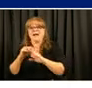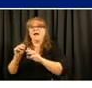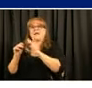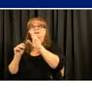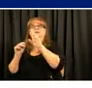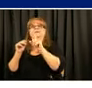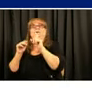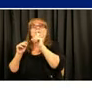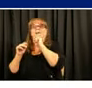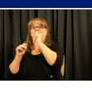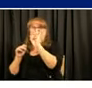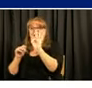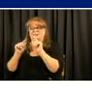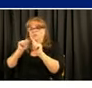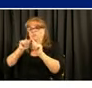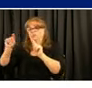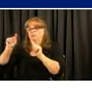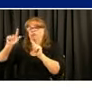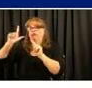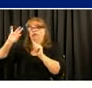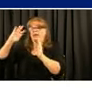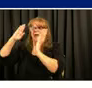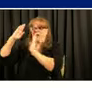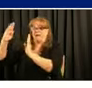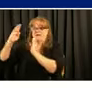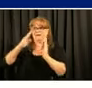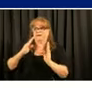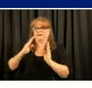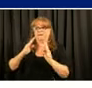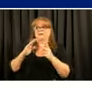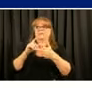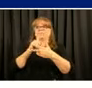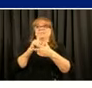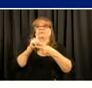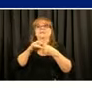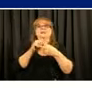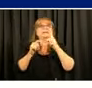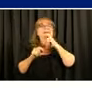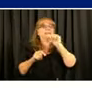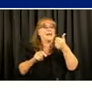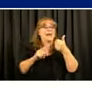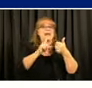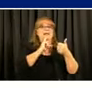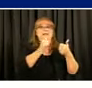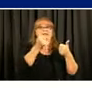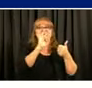see that we've had two weeks of increasing trends if you look at the 20 to 29 year olds you'll see